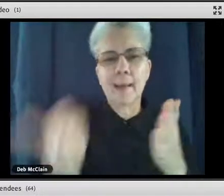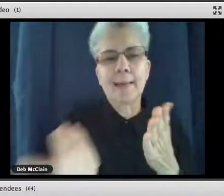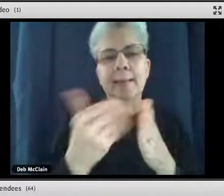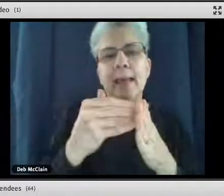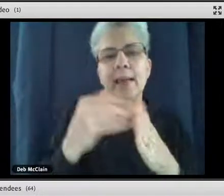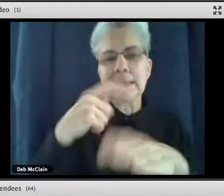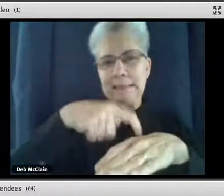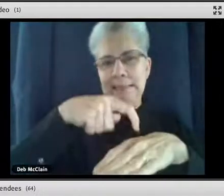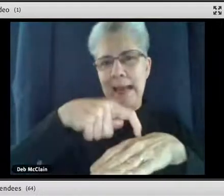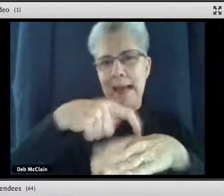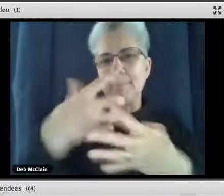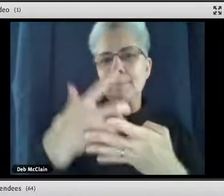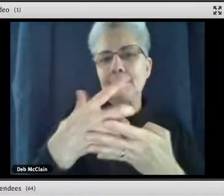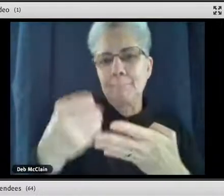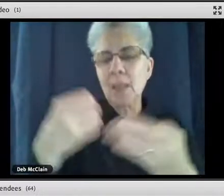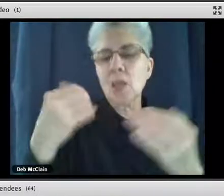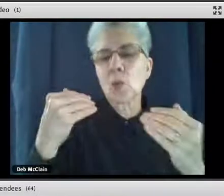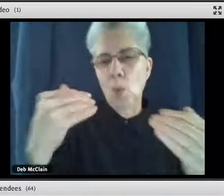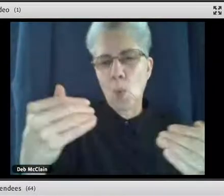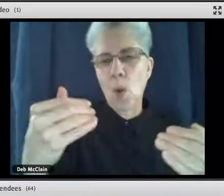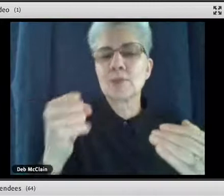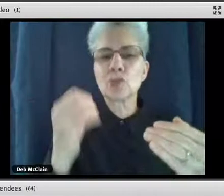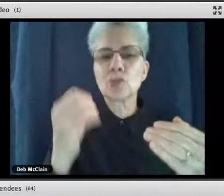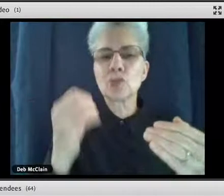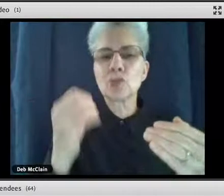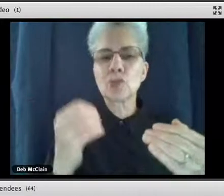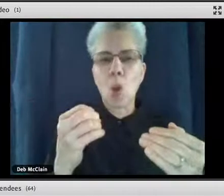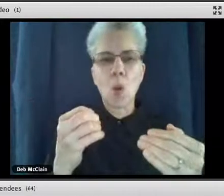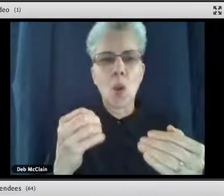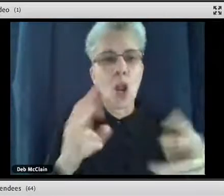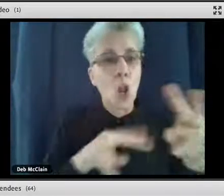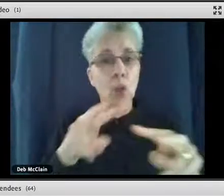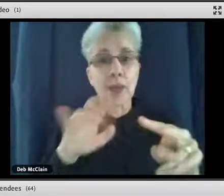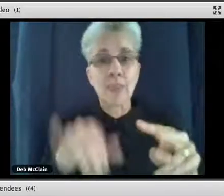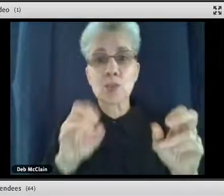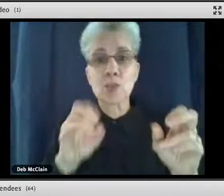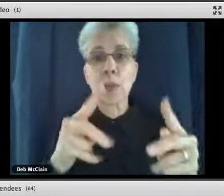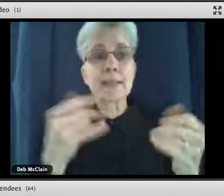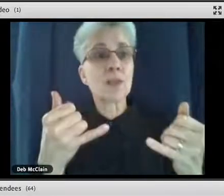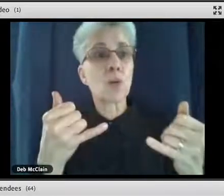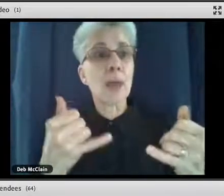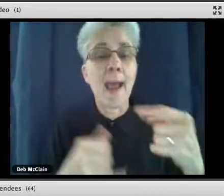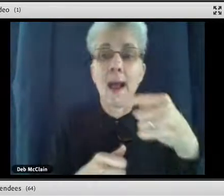But I'm just, once again, for the sake of time, we're going to move on. So let's look at this.